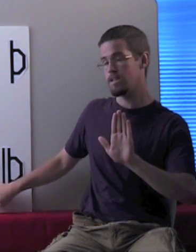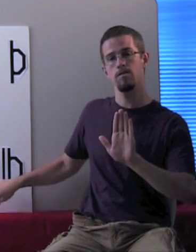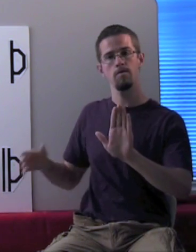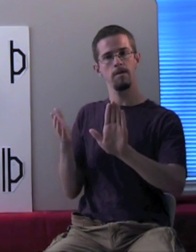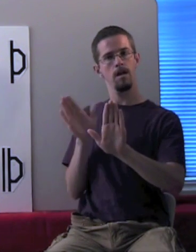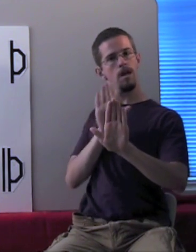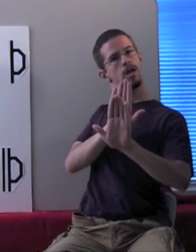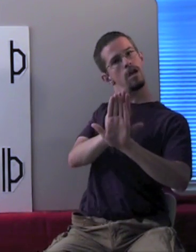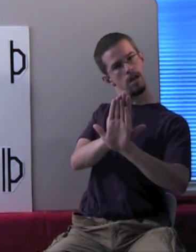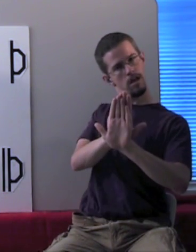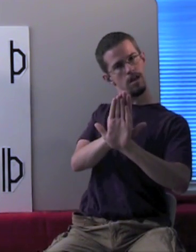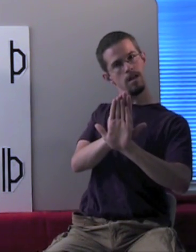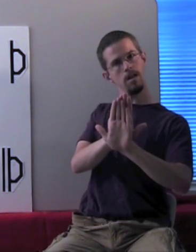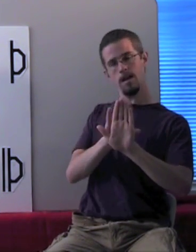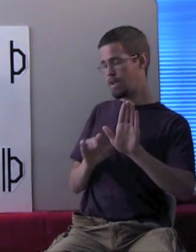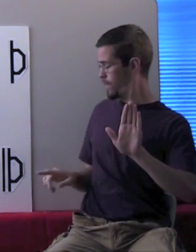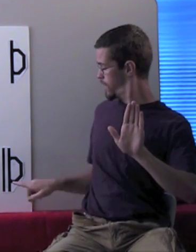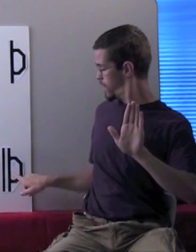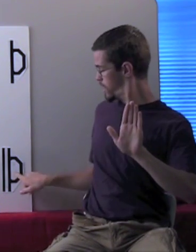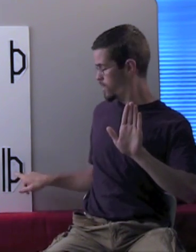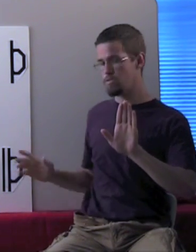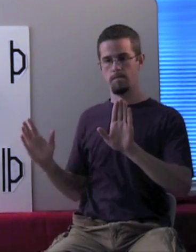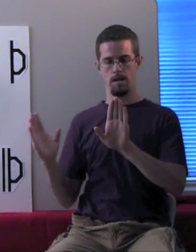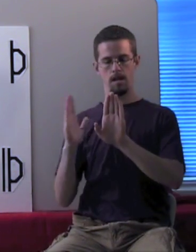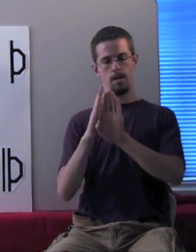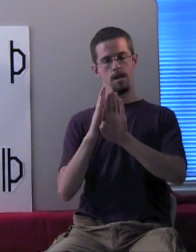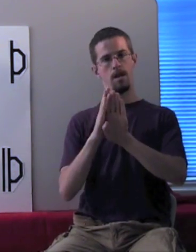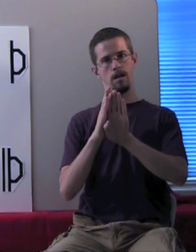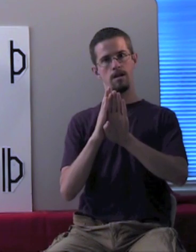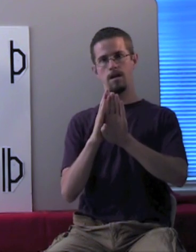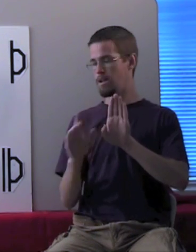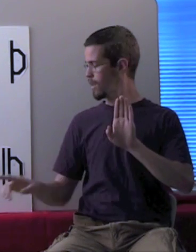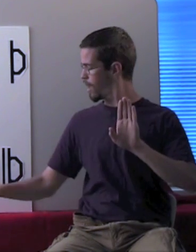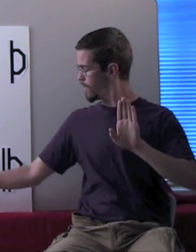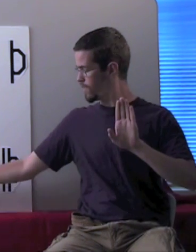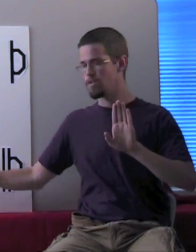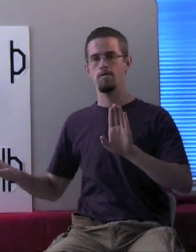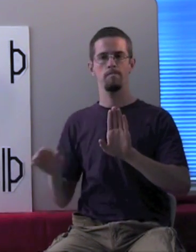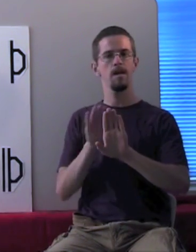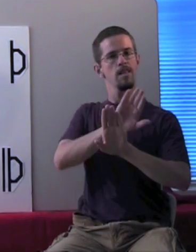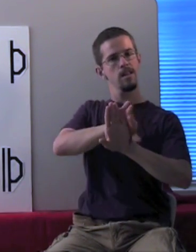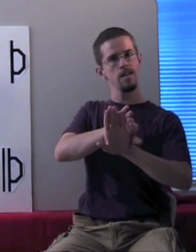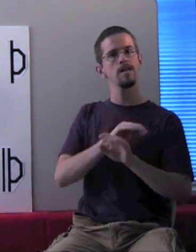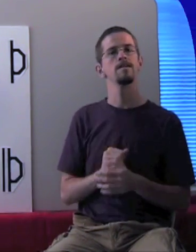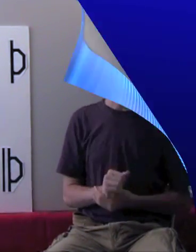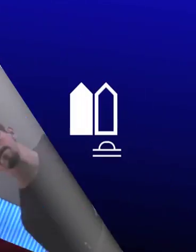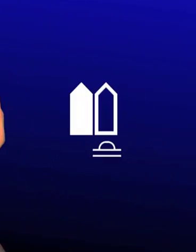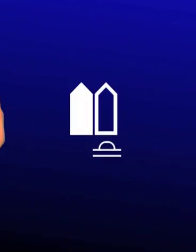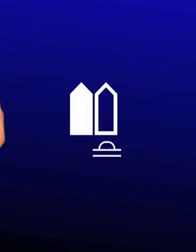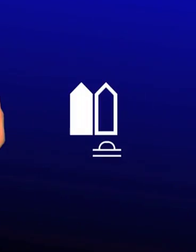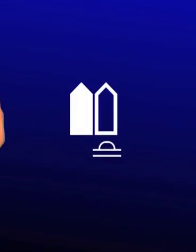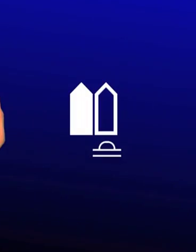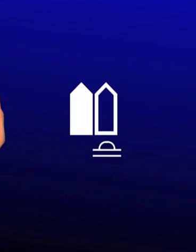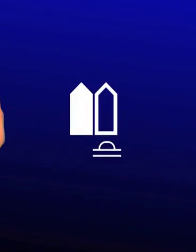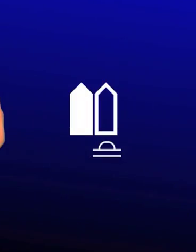below is contact behind, on the right is contact on the right, and on the left is contact on the left.